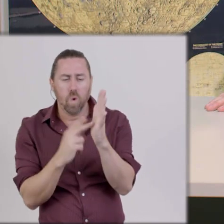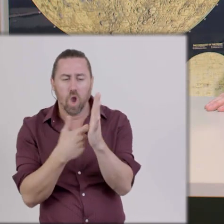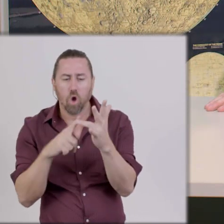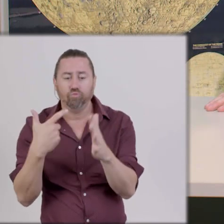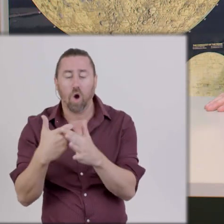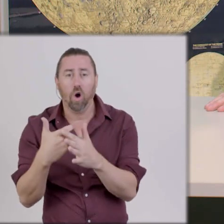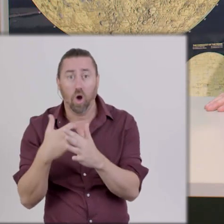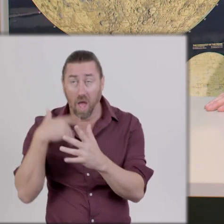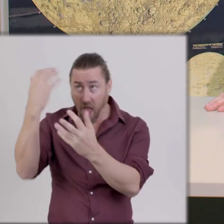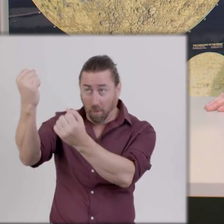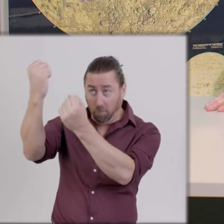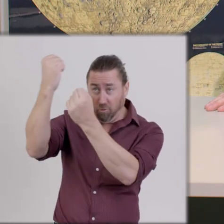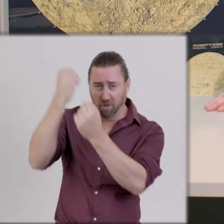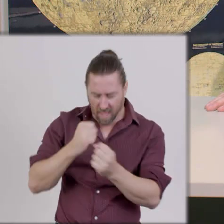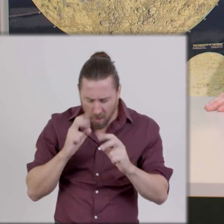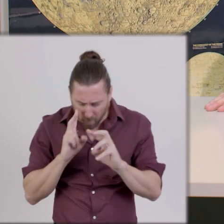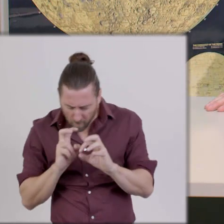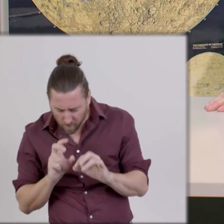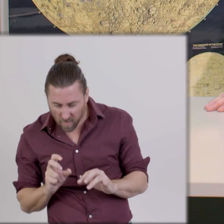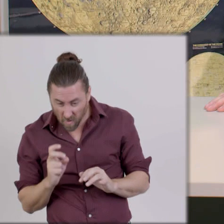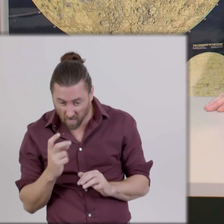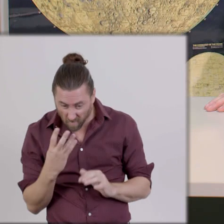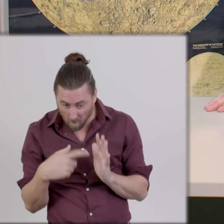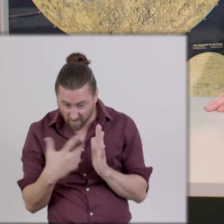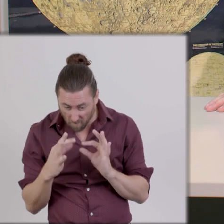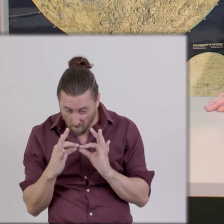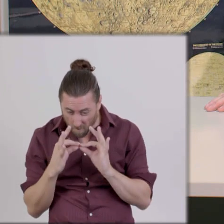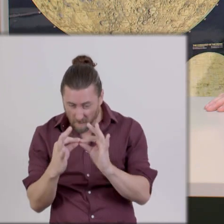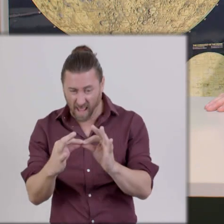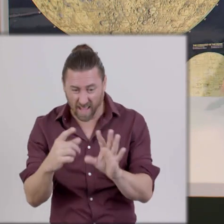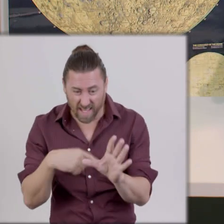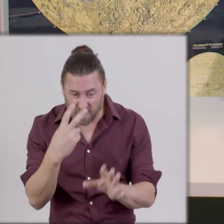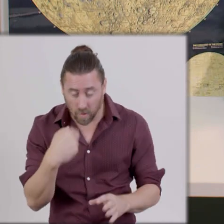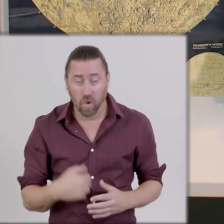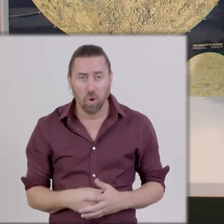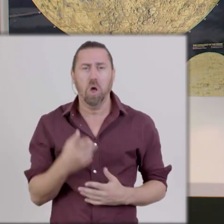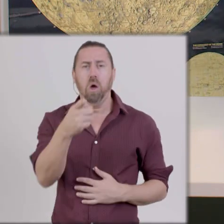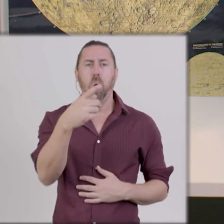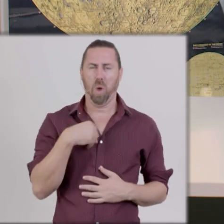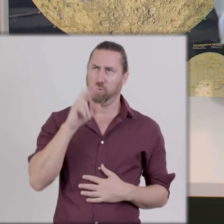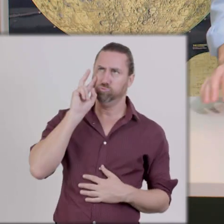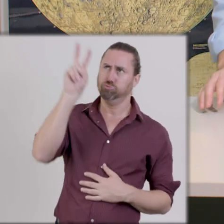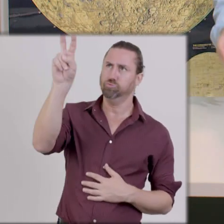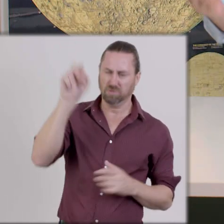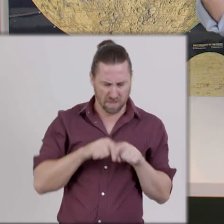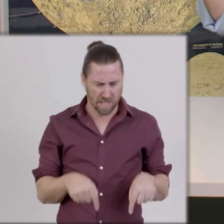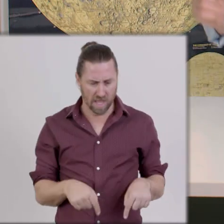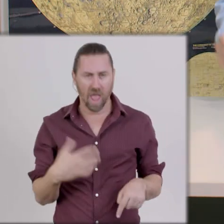with samples, once again, brought back by the astronauts. The surface of the moon has observable features just like Earth.